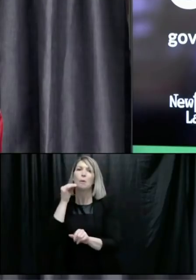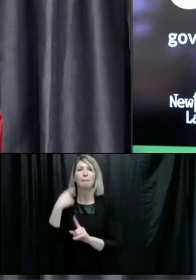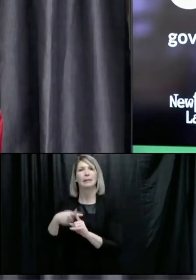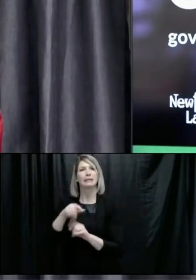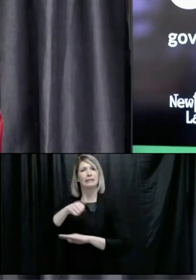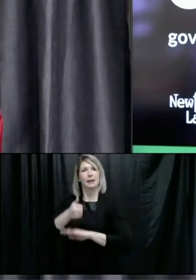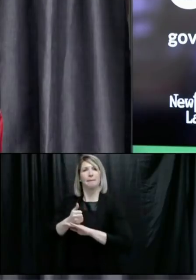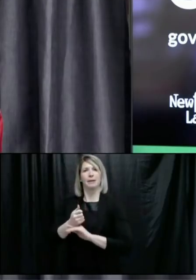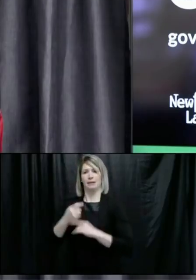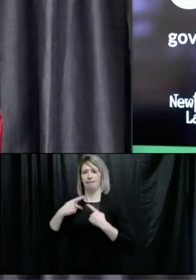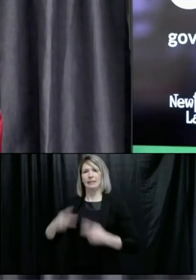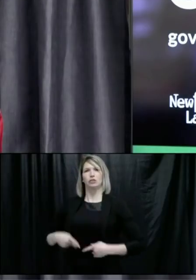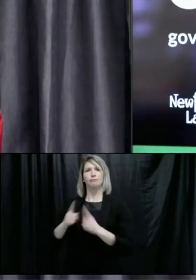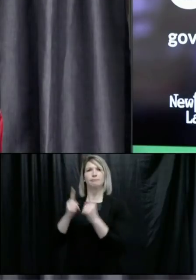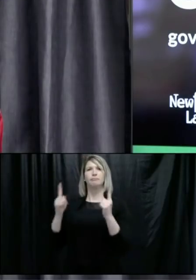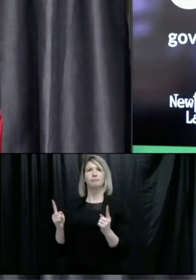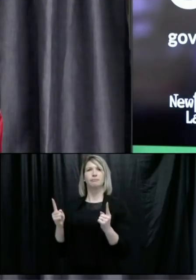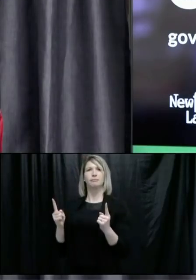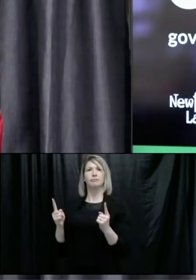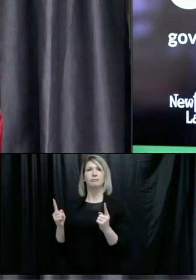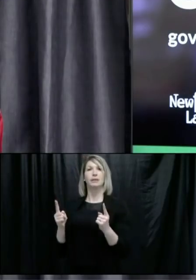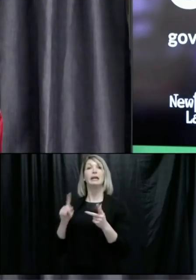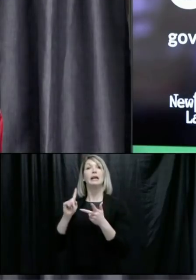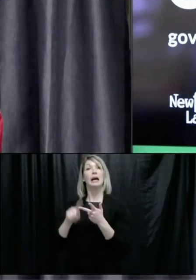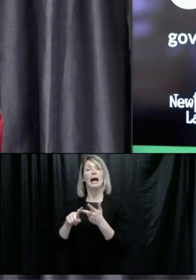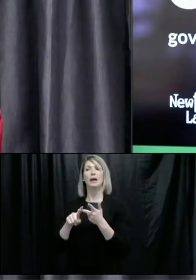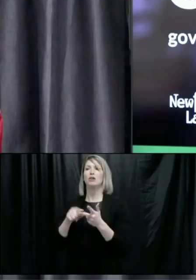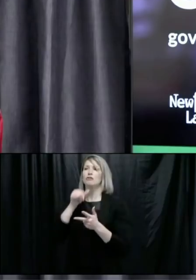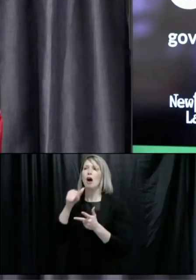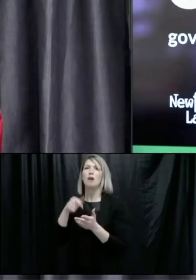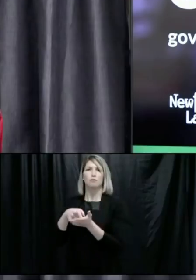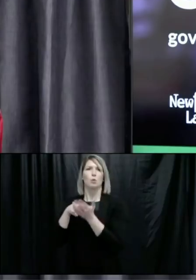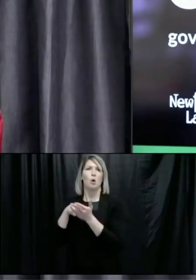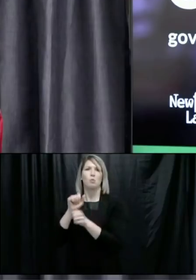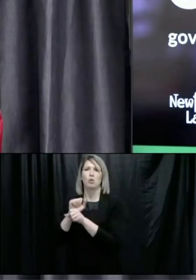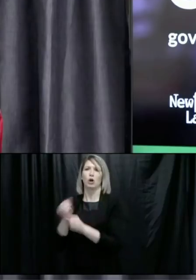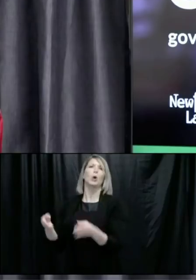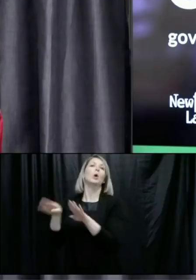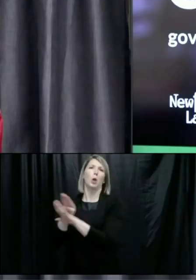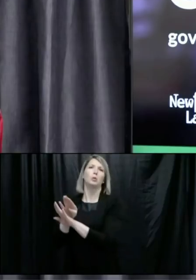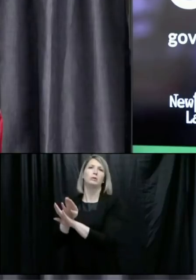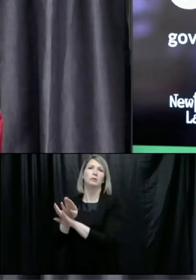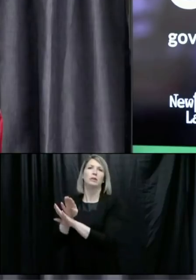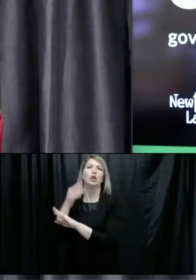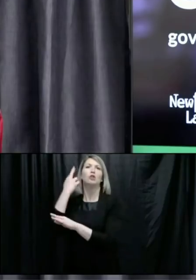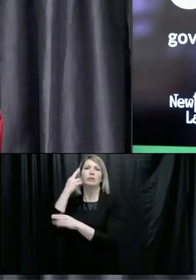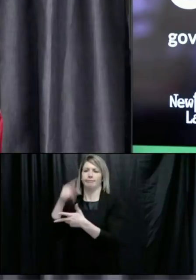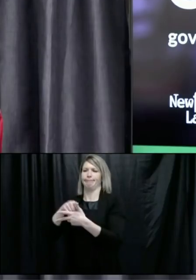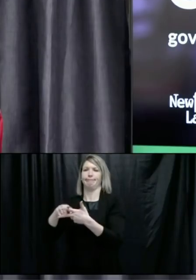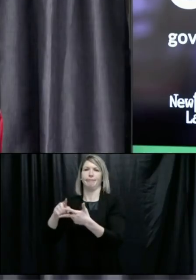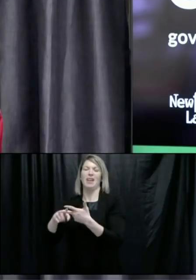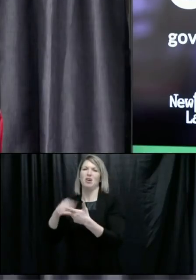THAT IN PARALLEL WITH OTHER MEASURES JUST AS PHYSICAL DISTANCING AND IN TERMS OF NON ESSENTIAL WORK.